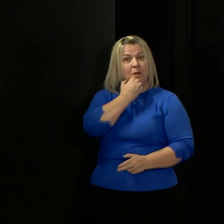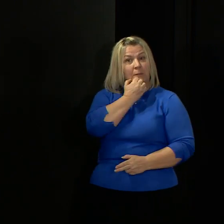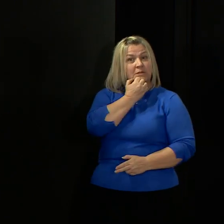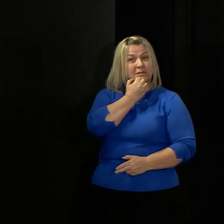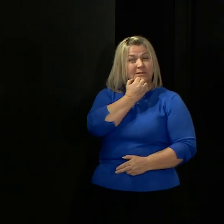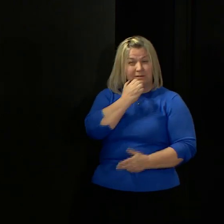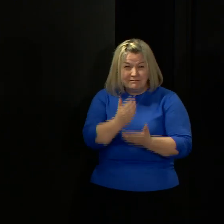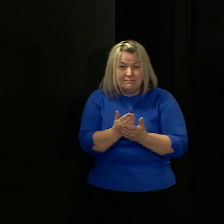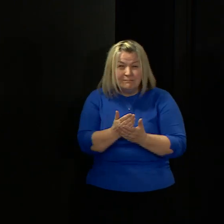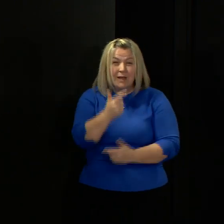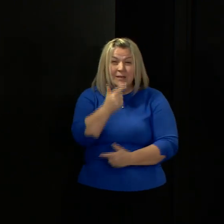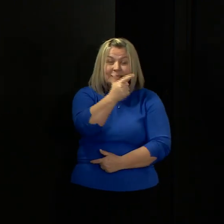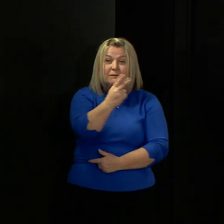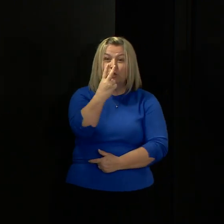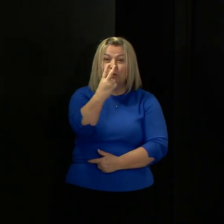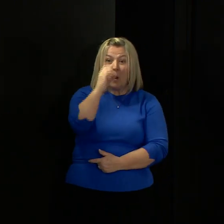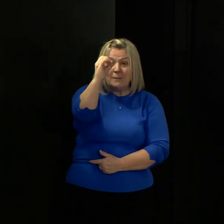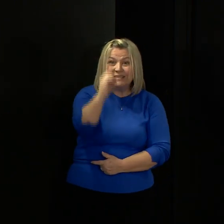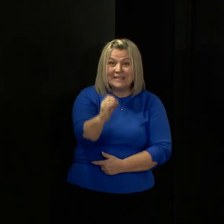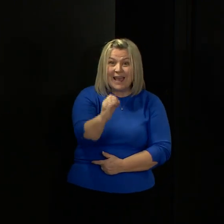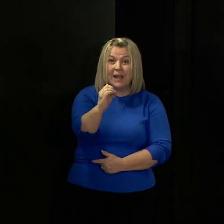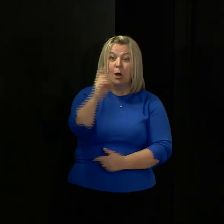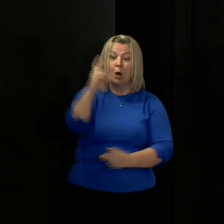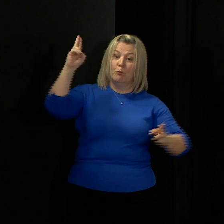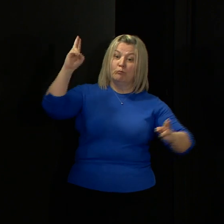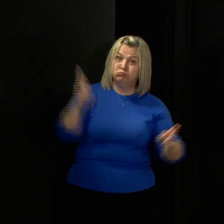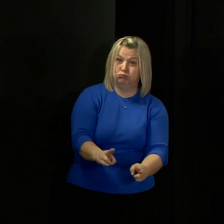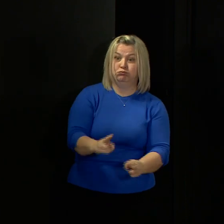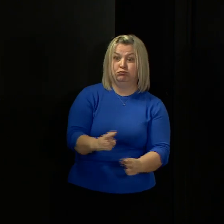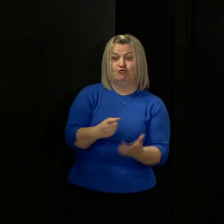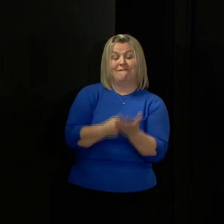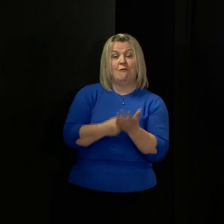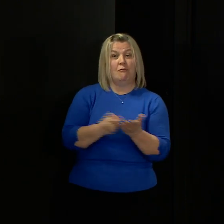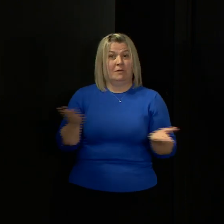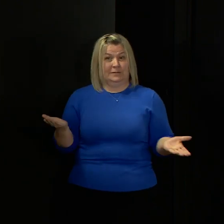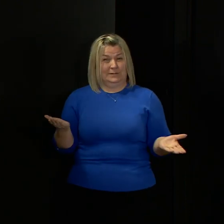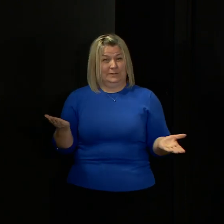in Argent's aspecting cancer referrals compared to the weekly average now I